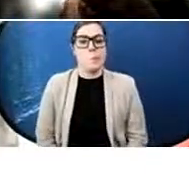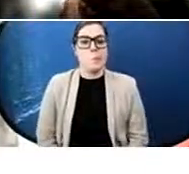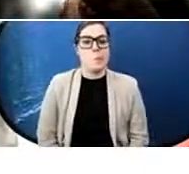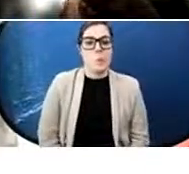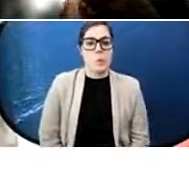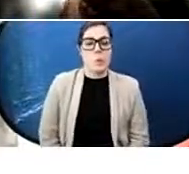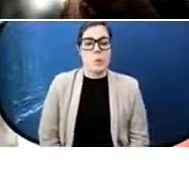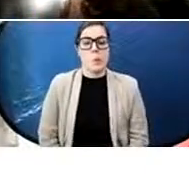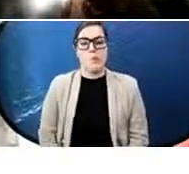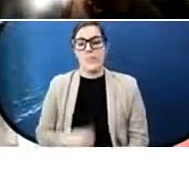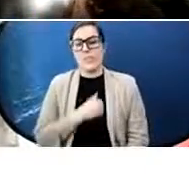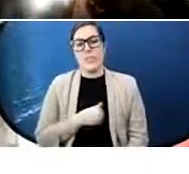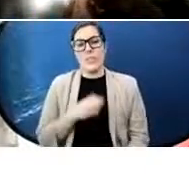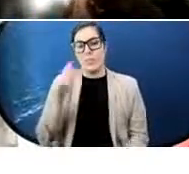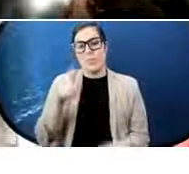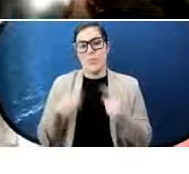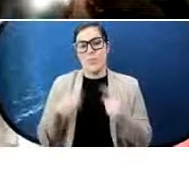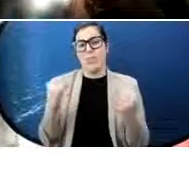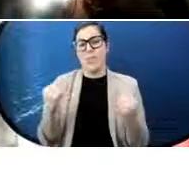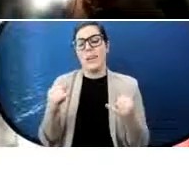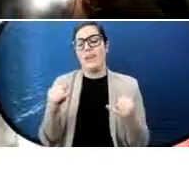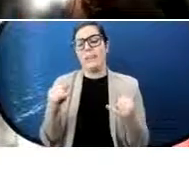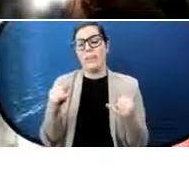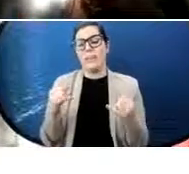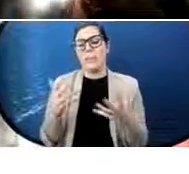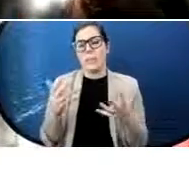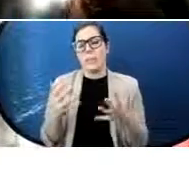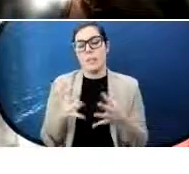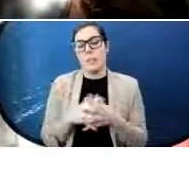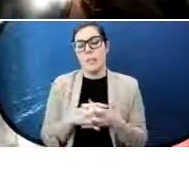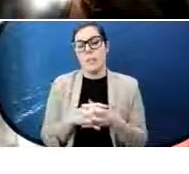able to have access to the slides except by viewing them through the Zoom presentation.